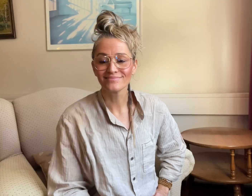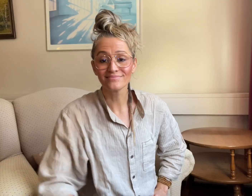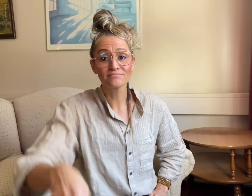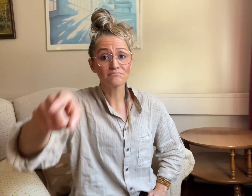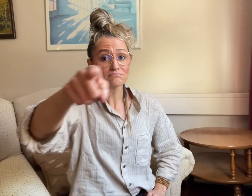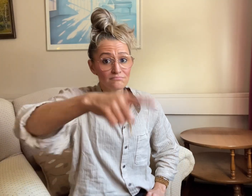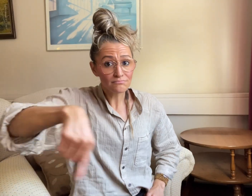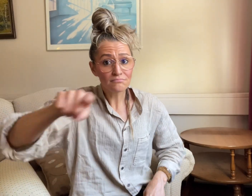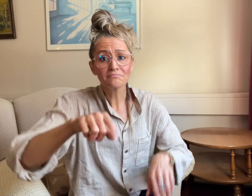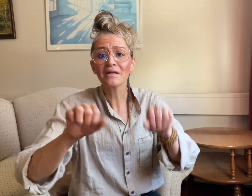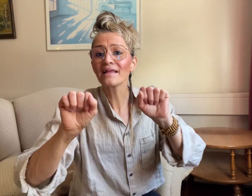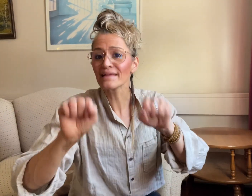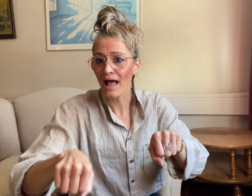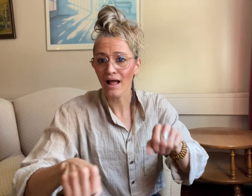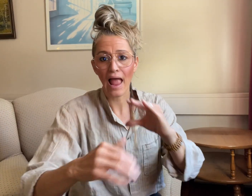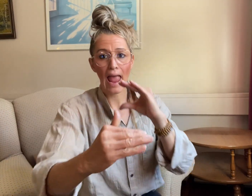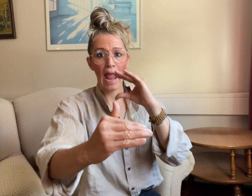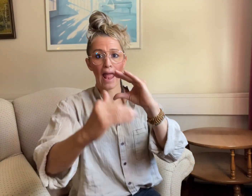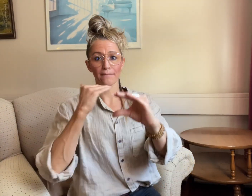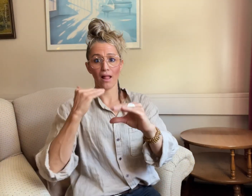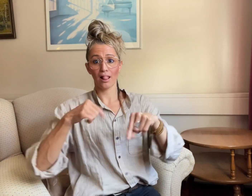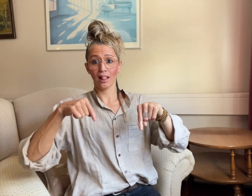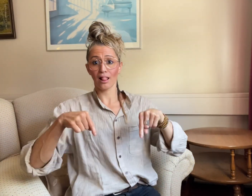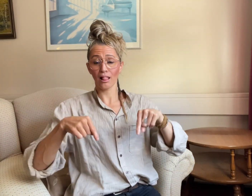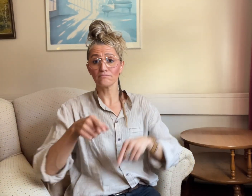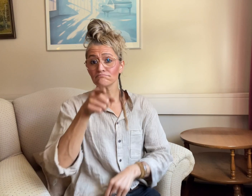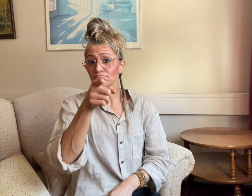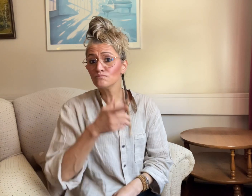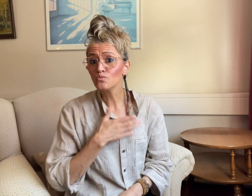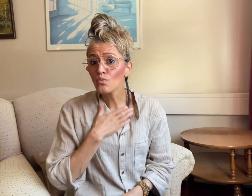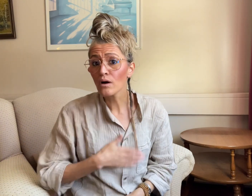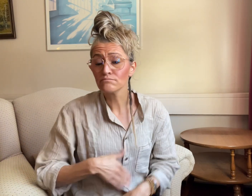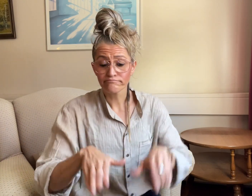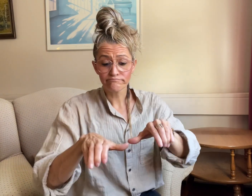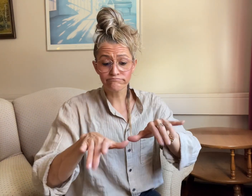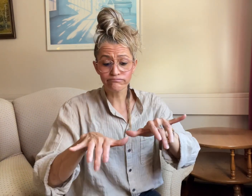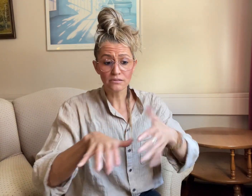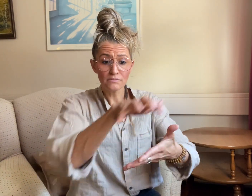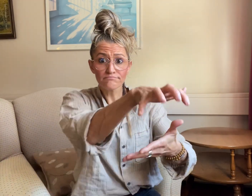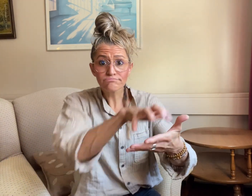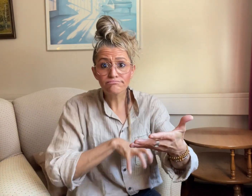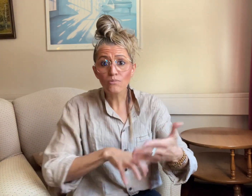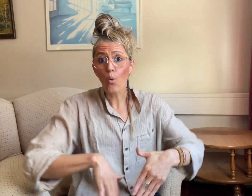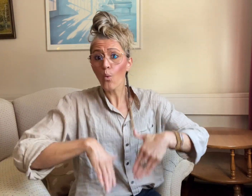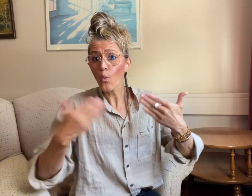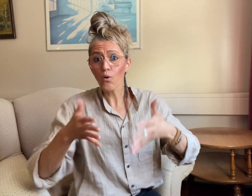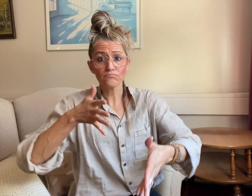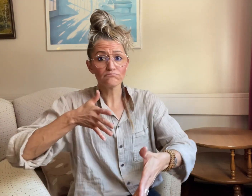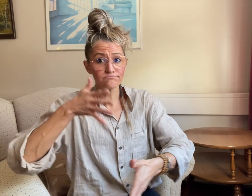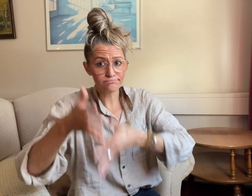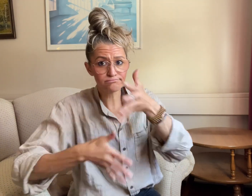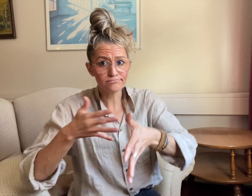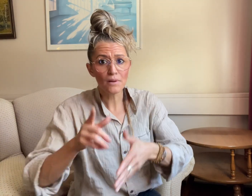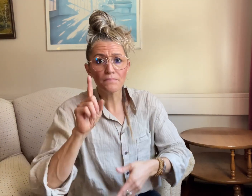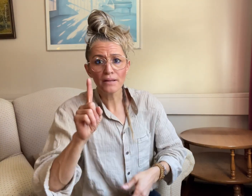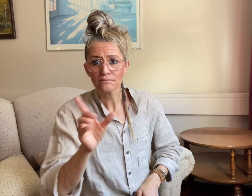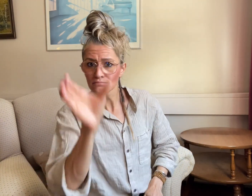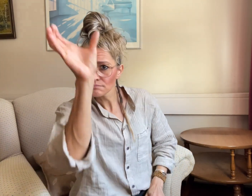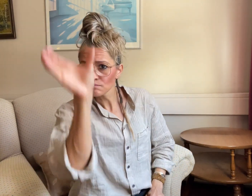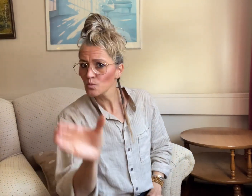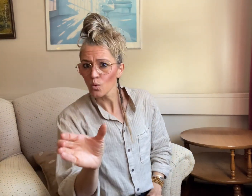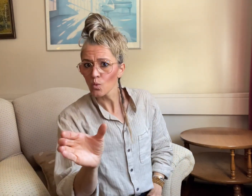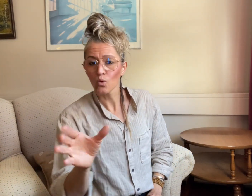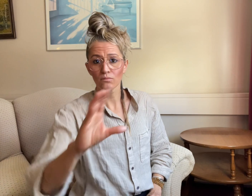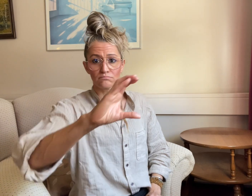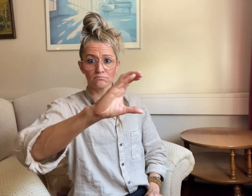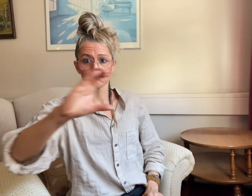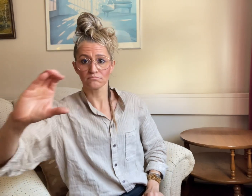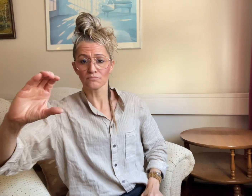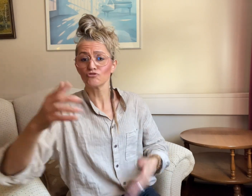You can email your text or video comments